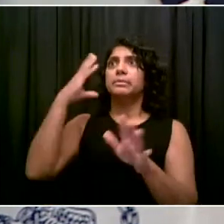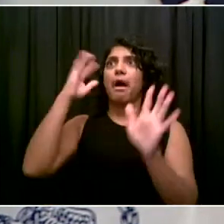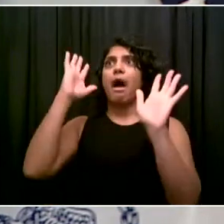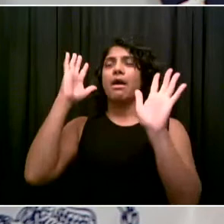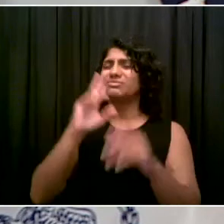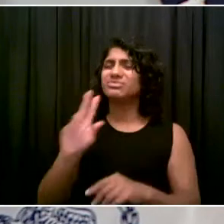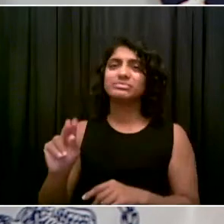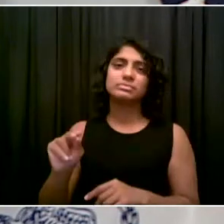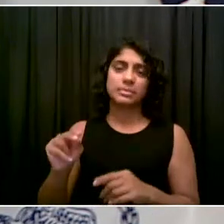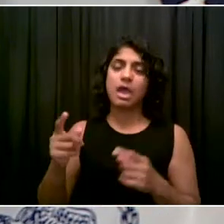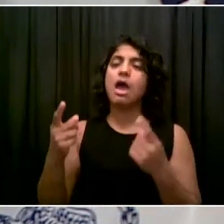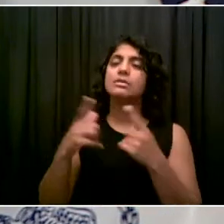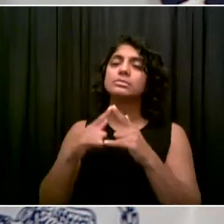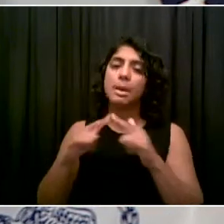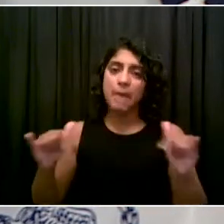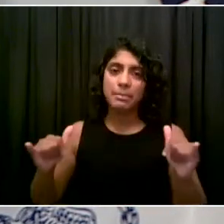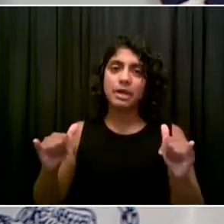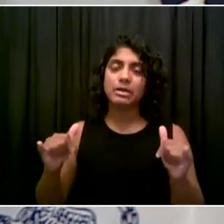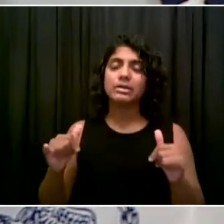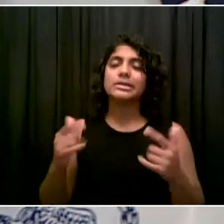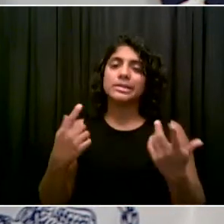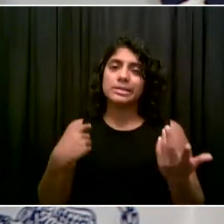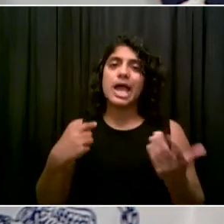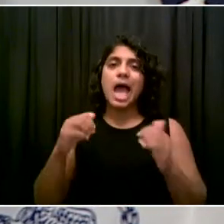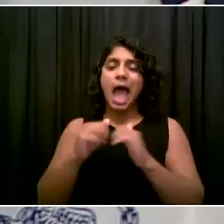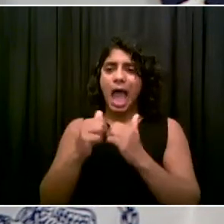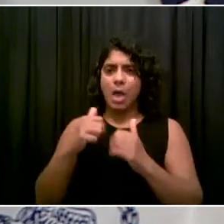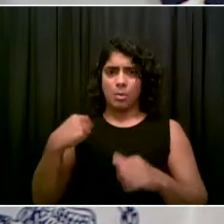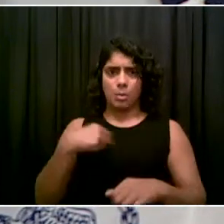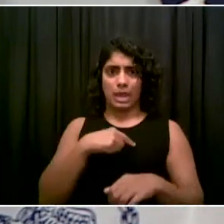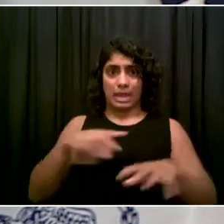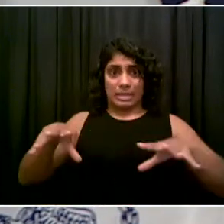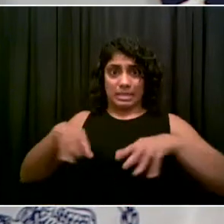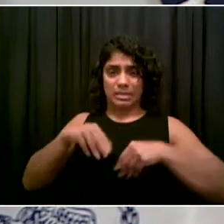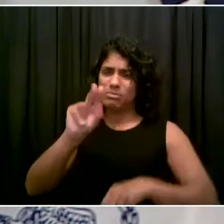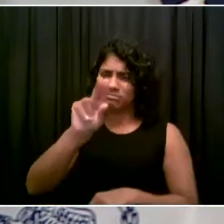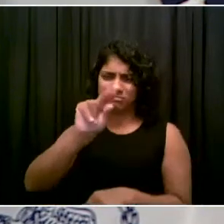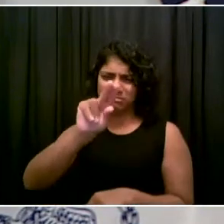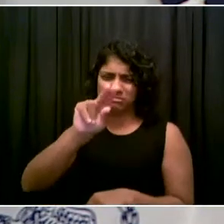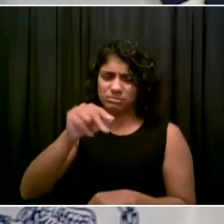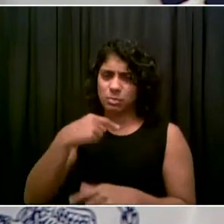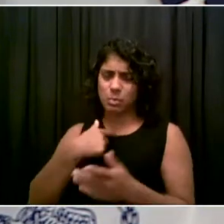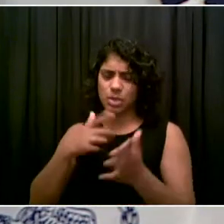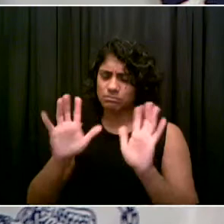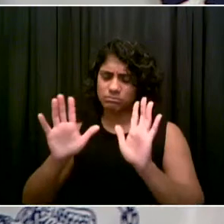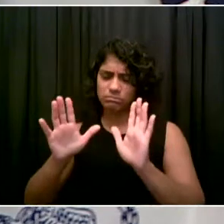YORKERS HAVE ESEN MANY THINGS LIKE THAT IN A LONG TIME IT'S NOT SOMETHING THAT JUST STARTED WITH THIS NEW REALITY. IT IS UNACCEPTABLE, WE